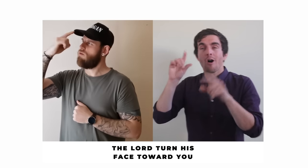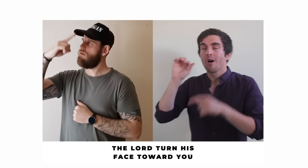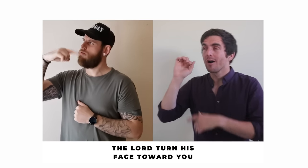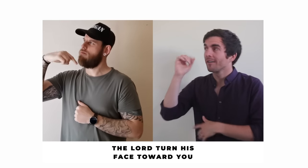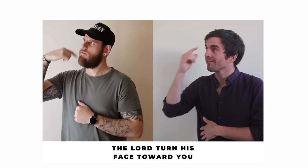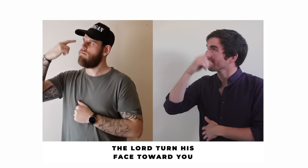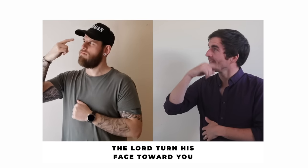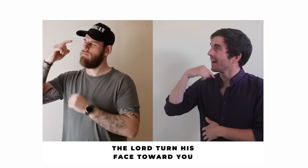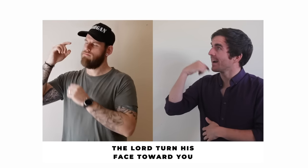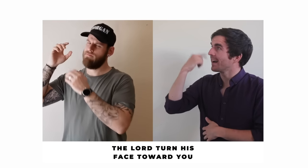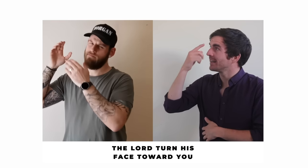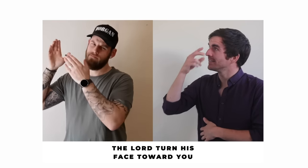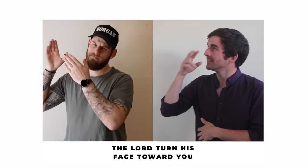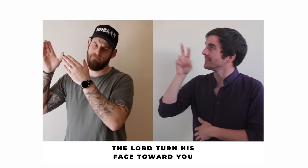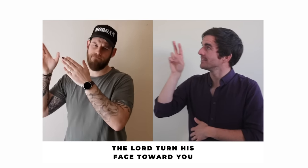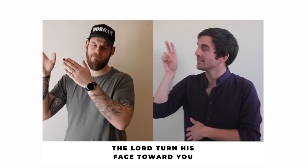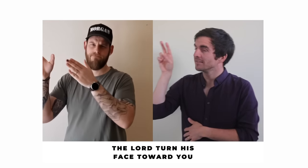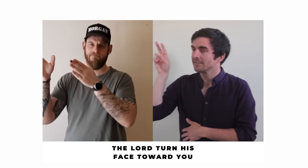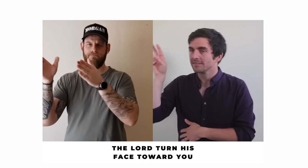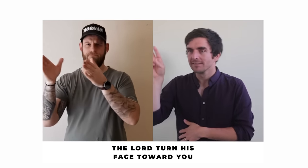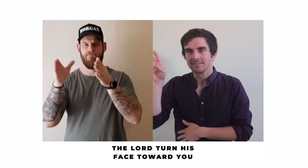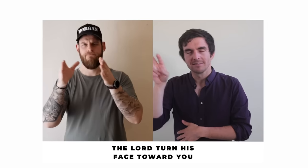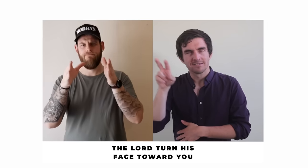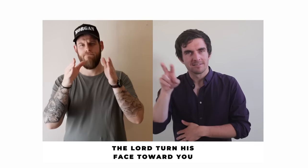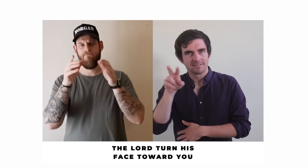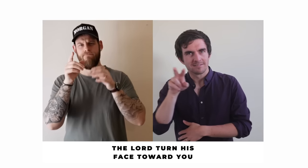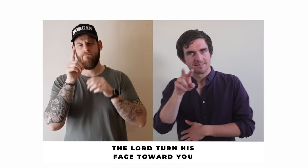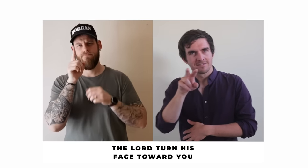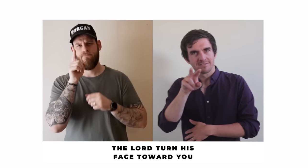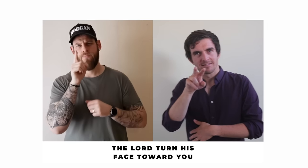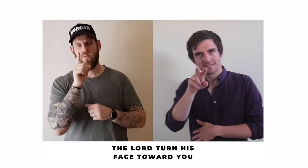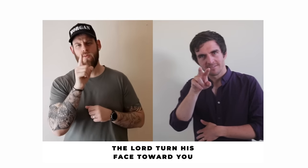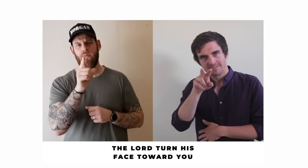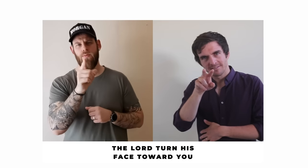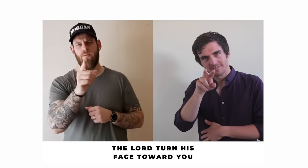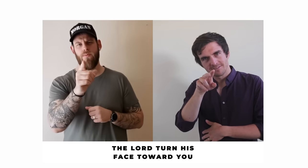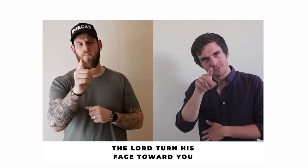The Lord turn his face toward you